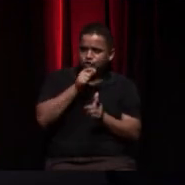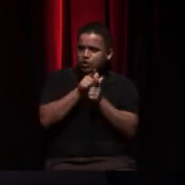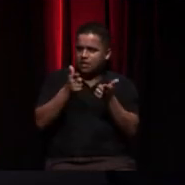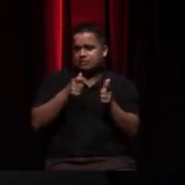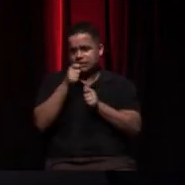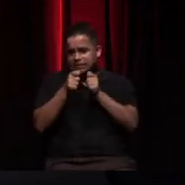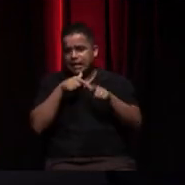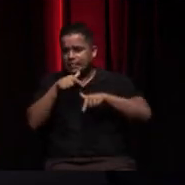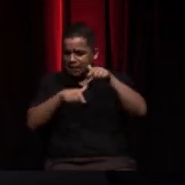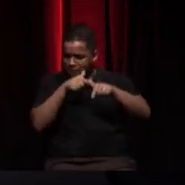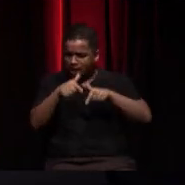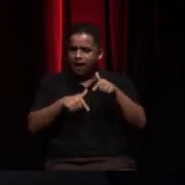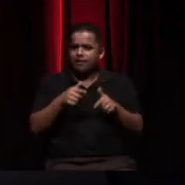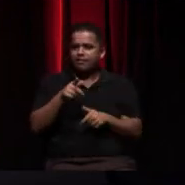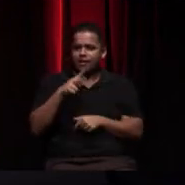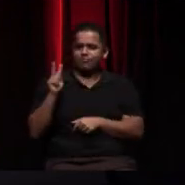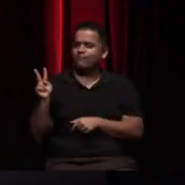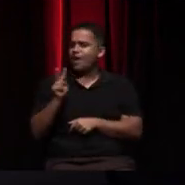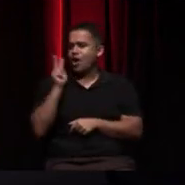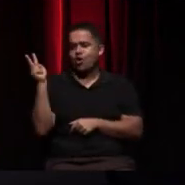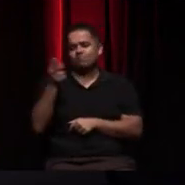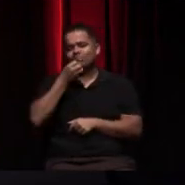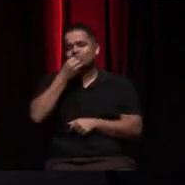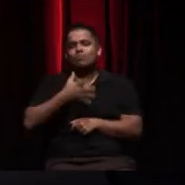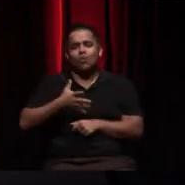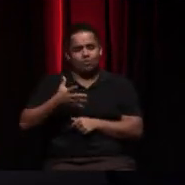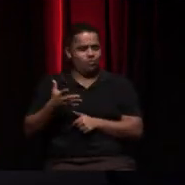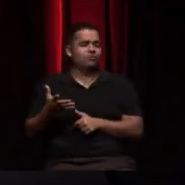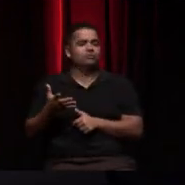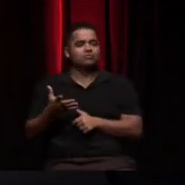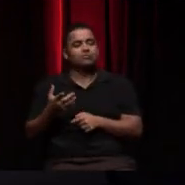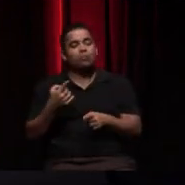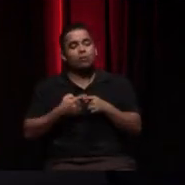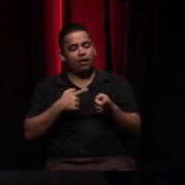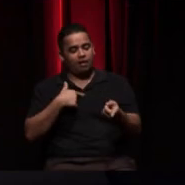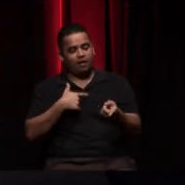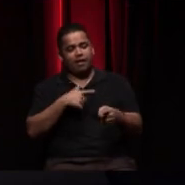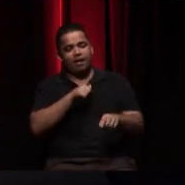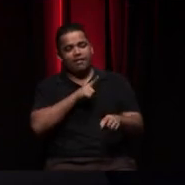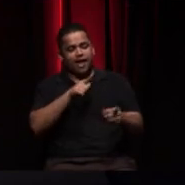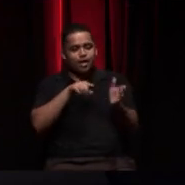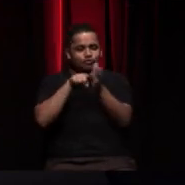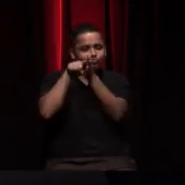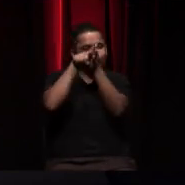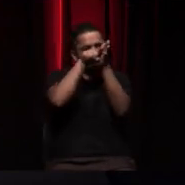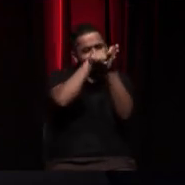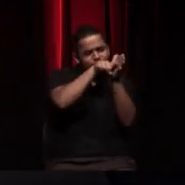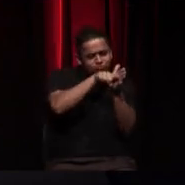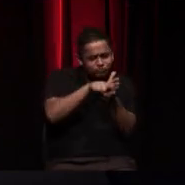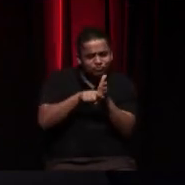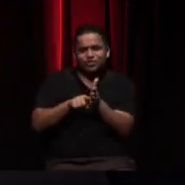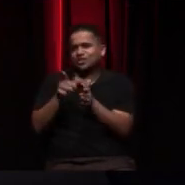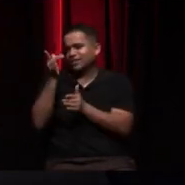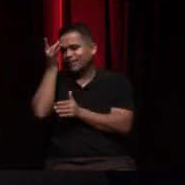of incalculable value for people. Once you have everything mapped it is easy to choose where to go.